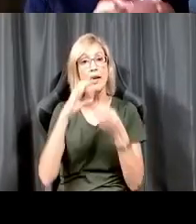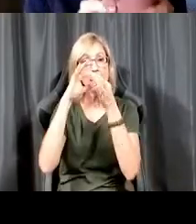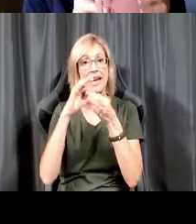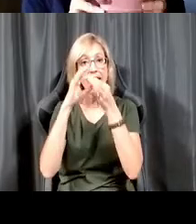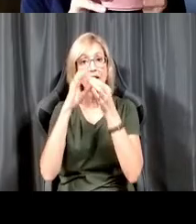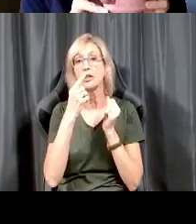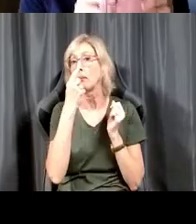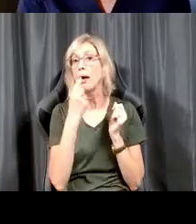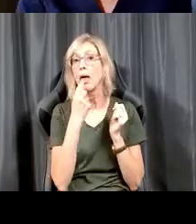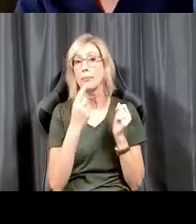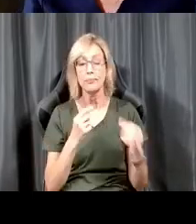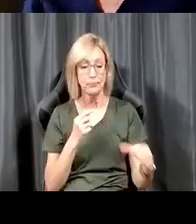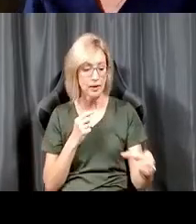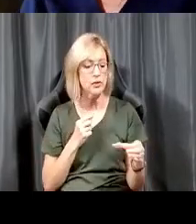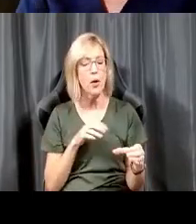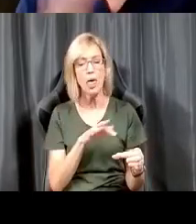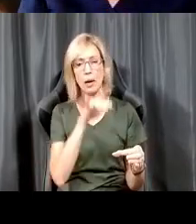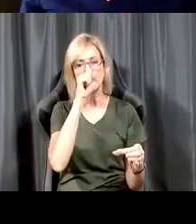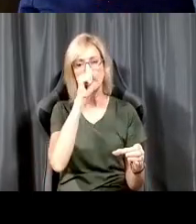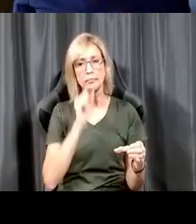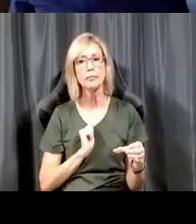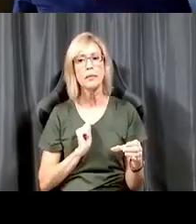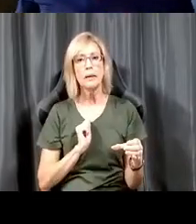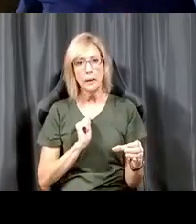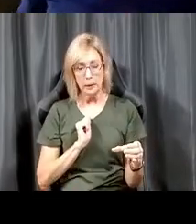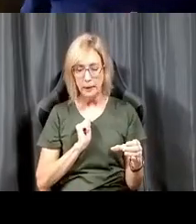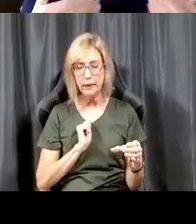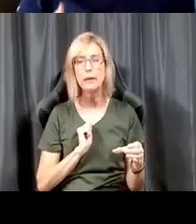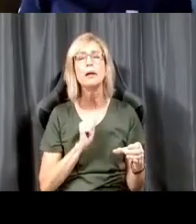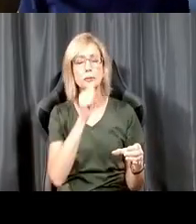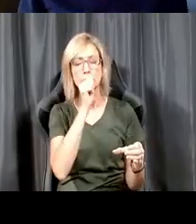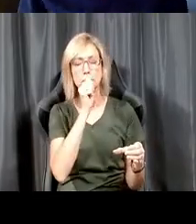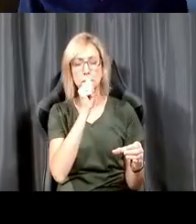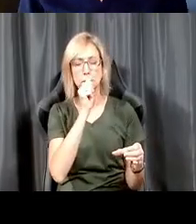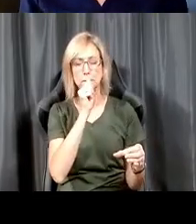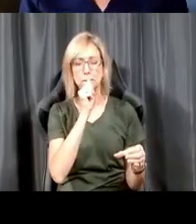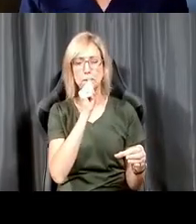We want to smell it and be able to tolerate it. They might go back to gagging.